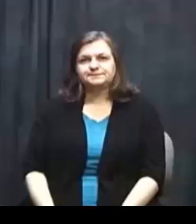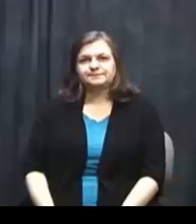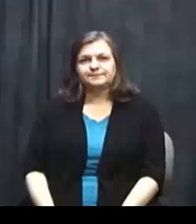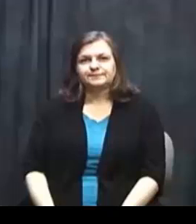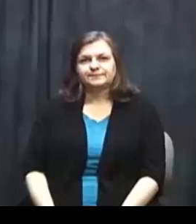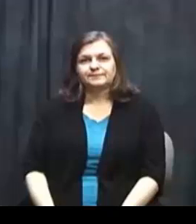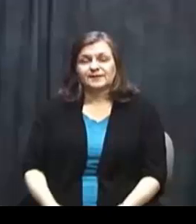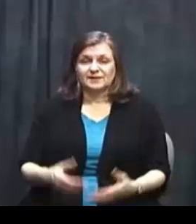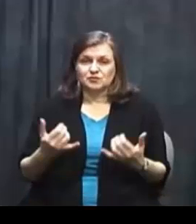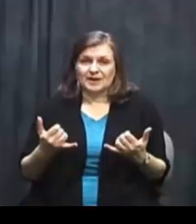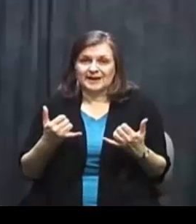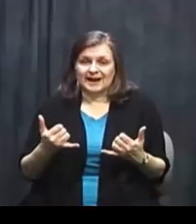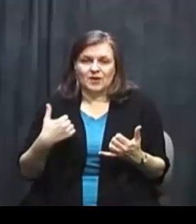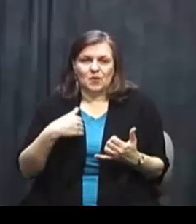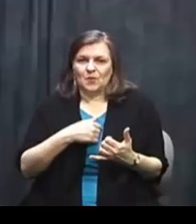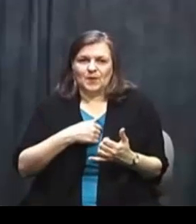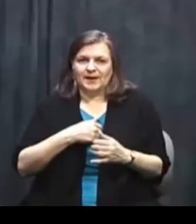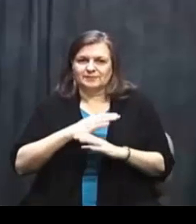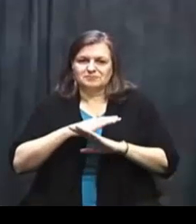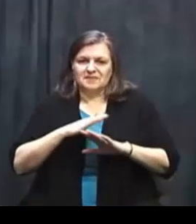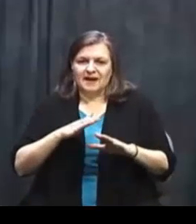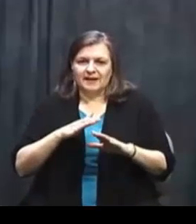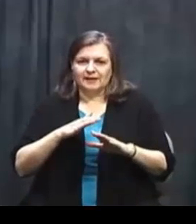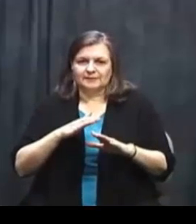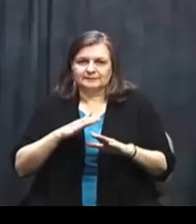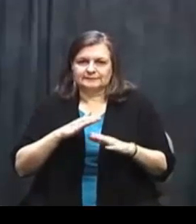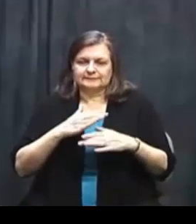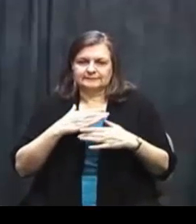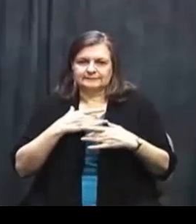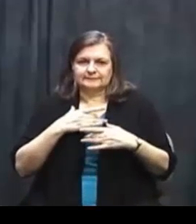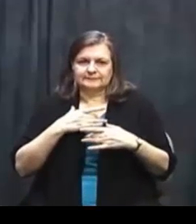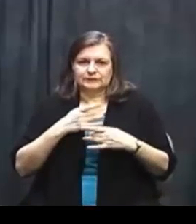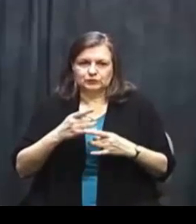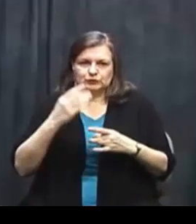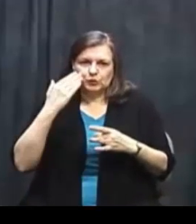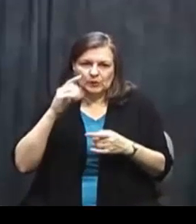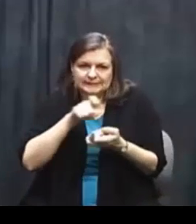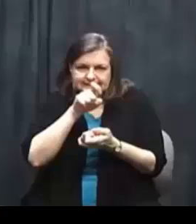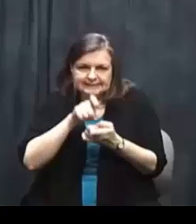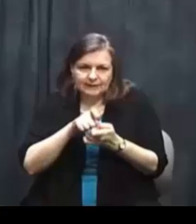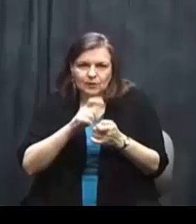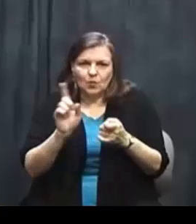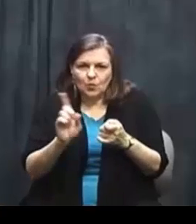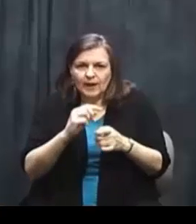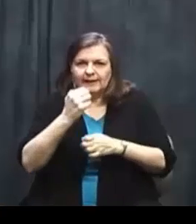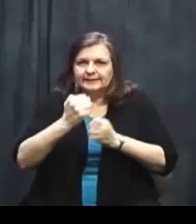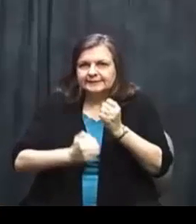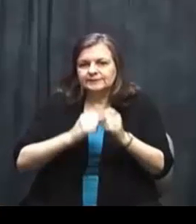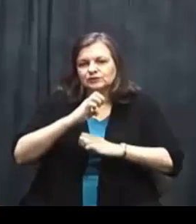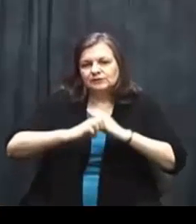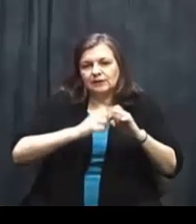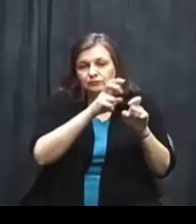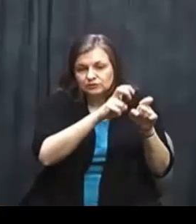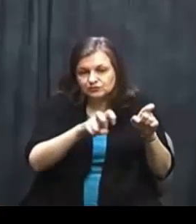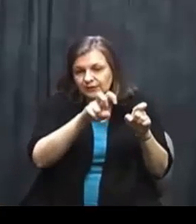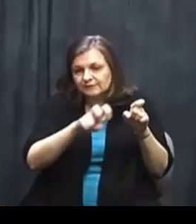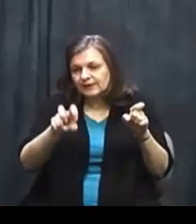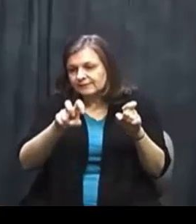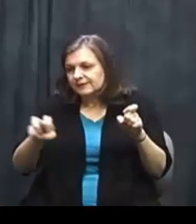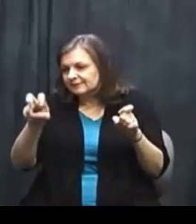for our purposes we're not interested in following the bouncing electron from point to point to point